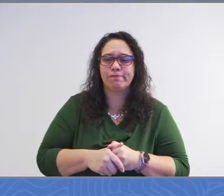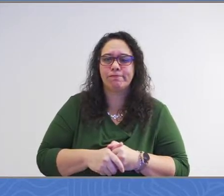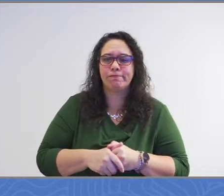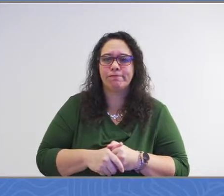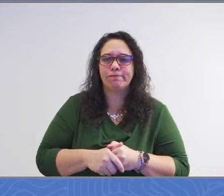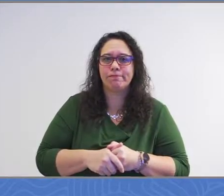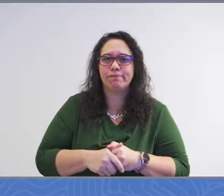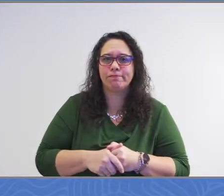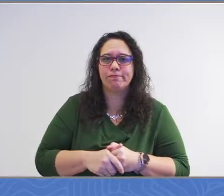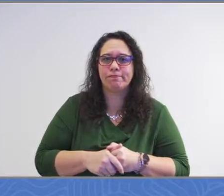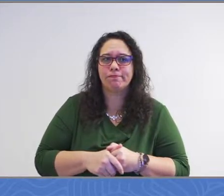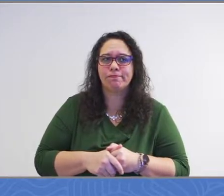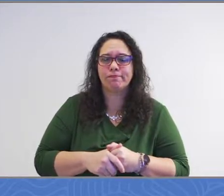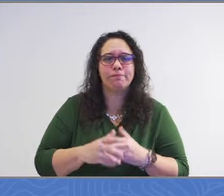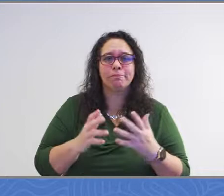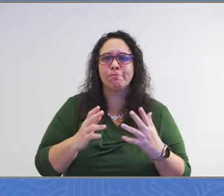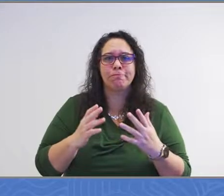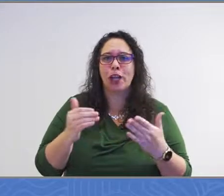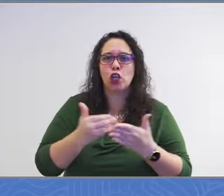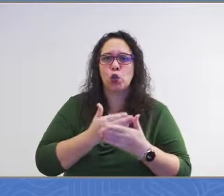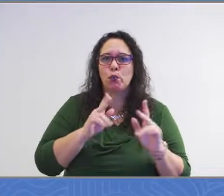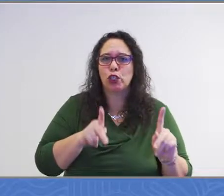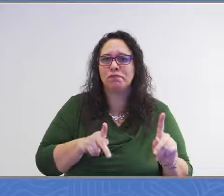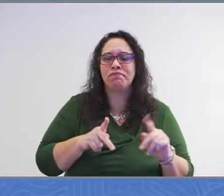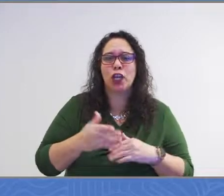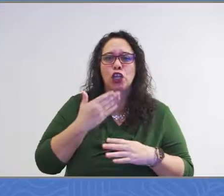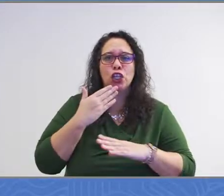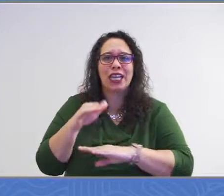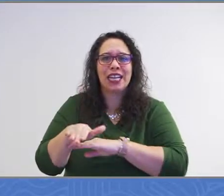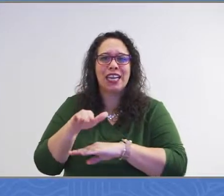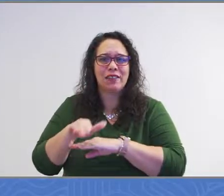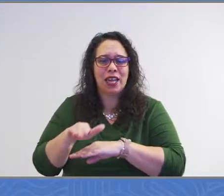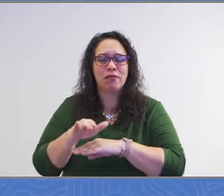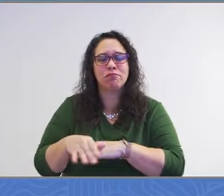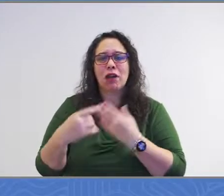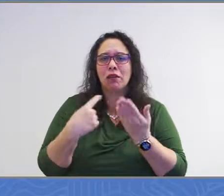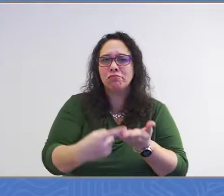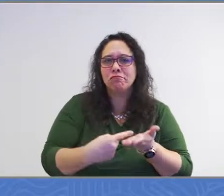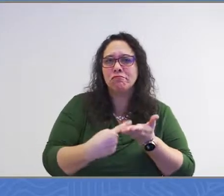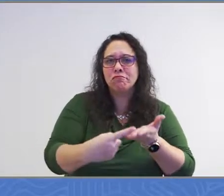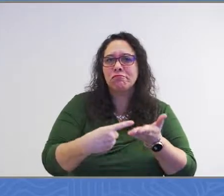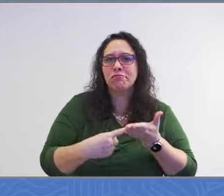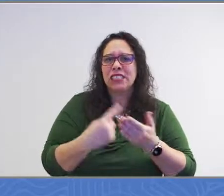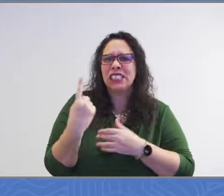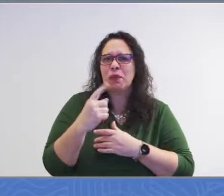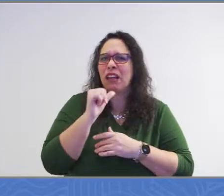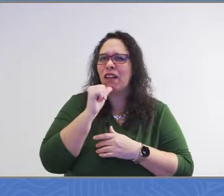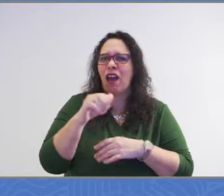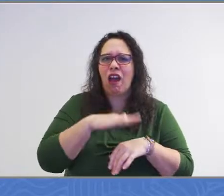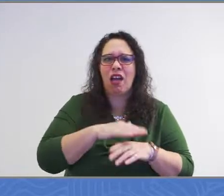Good evening, my name is Jessica Wheeler and I am addressing an item not on the agenda. I am a special education specialist